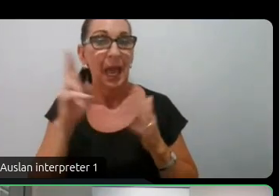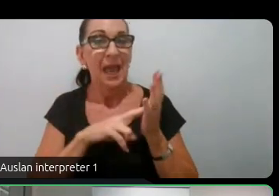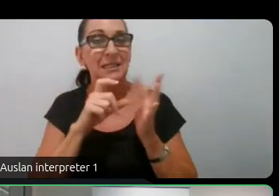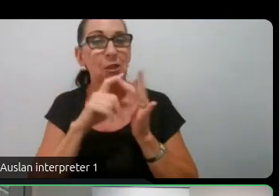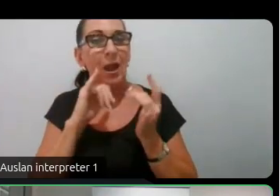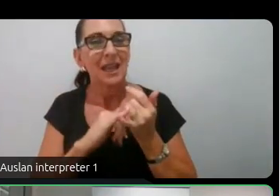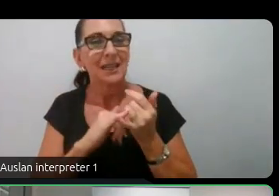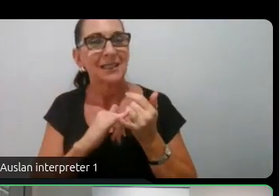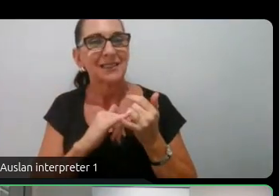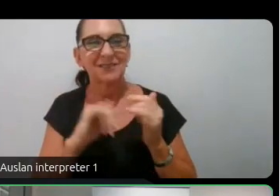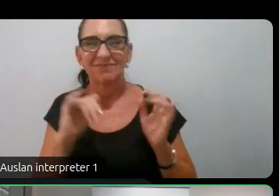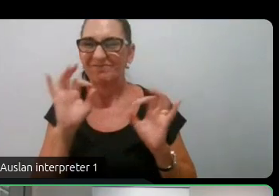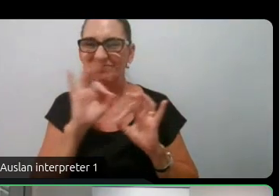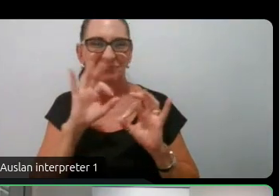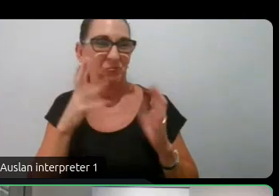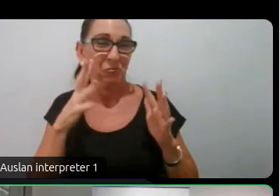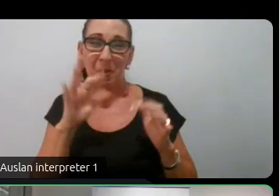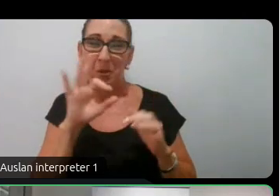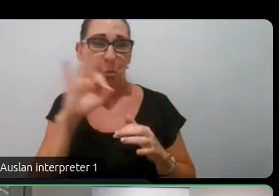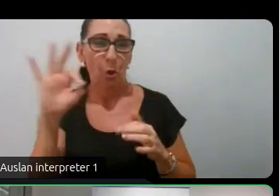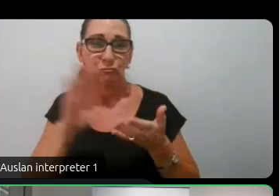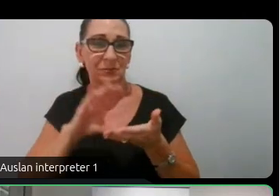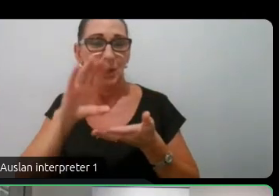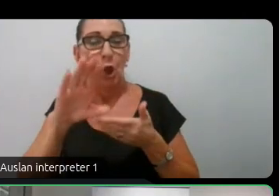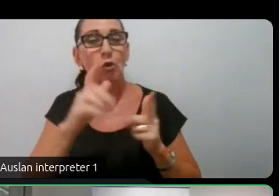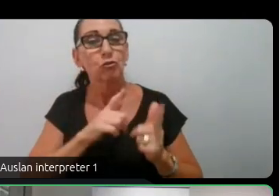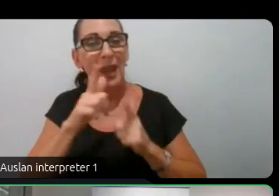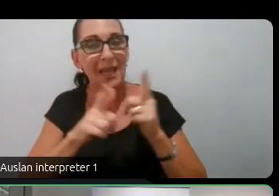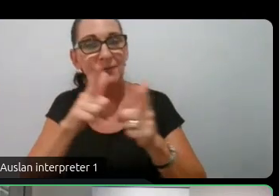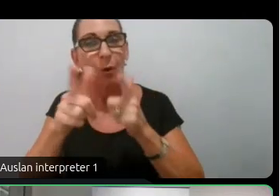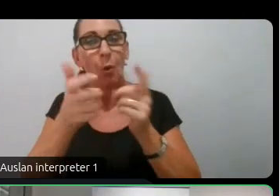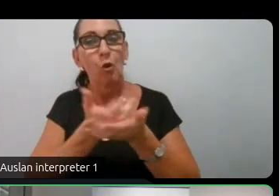uh transport costs or support workers to take participants to appointments